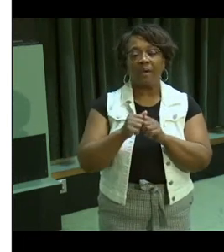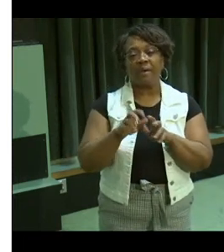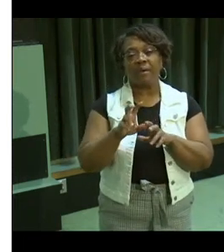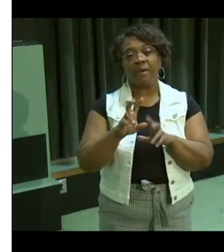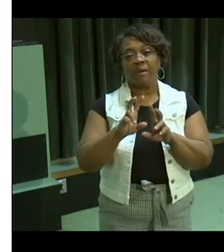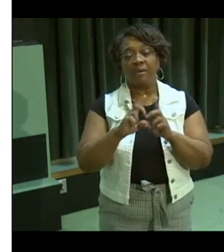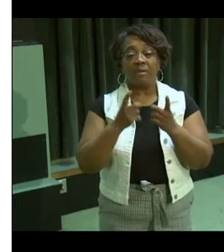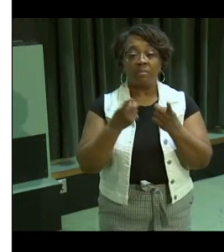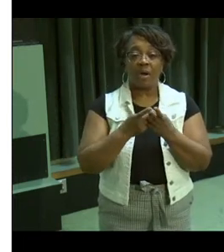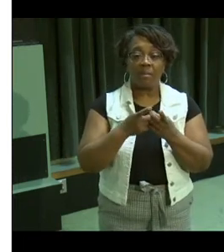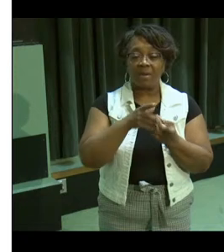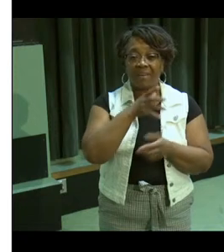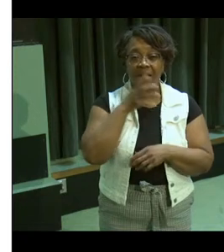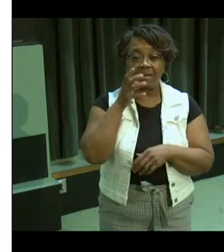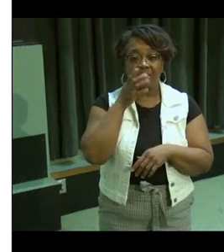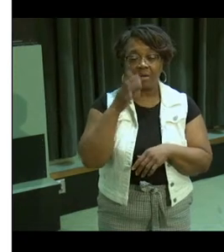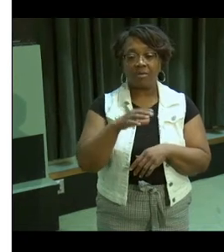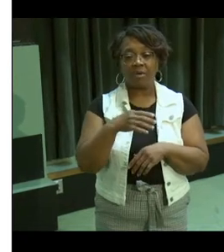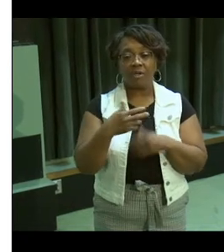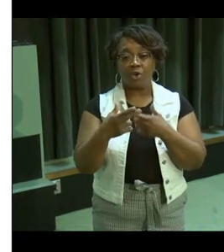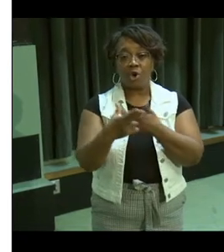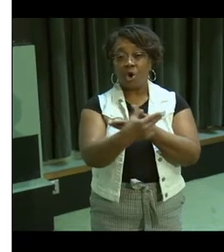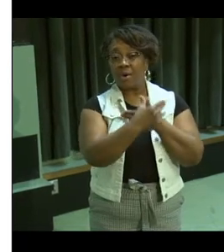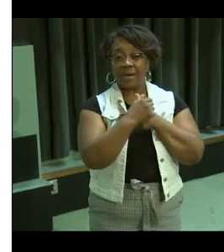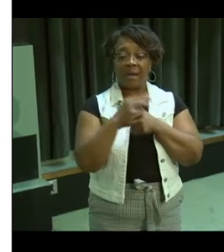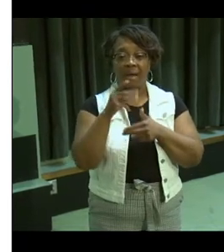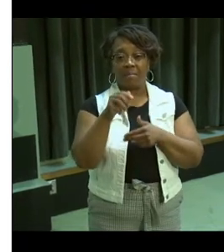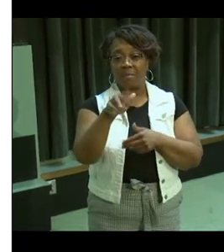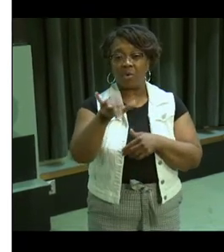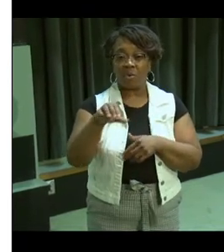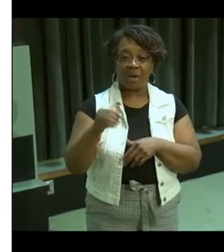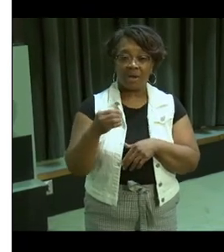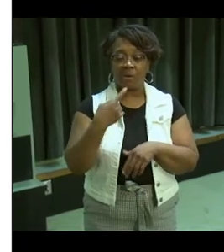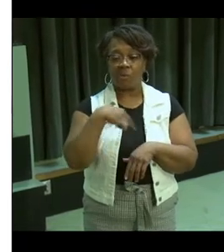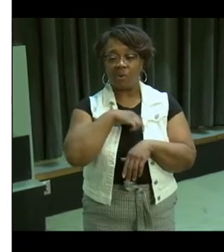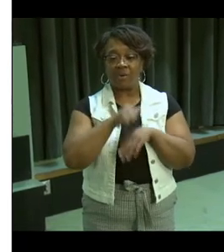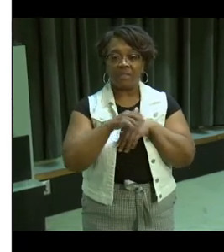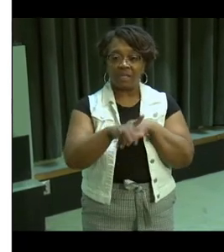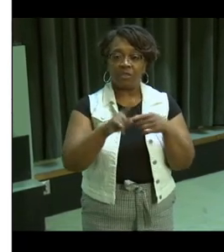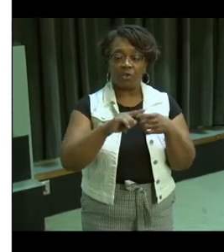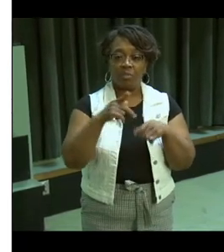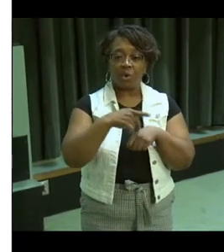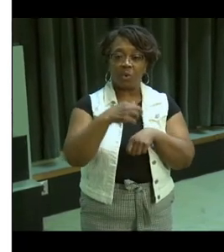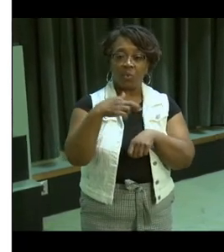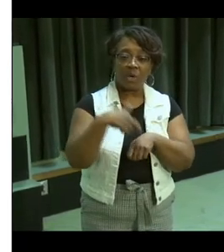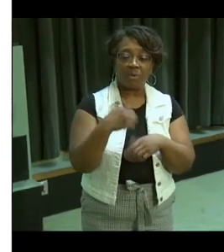Department of Agriculture after Hurricane Maria, we were sent